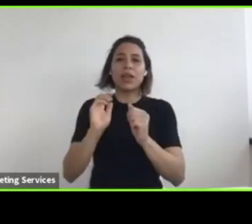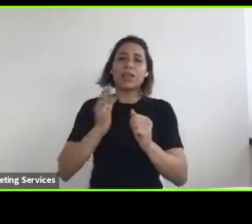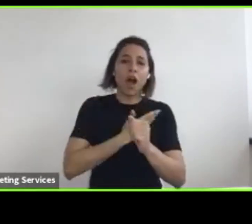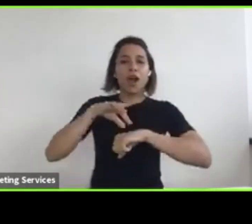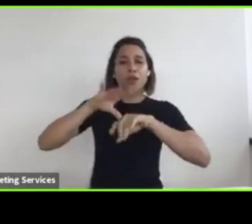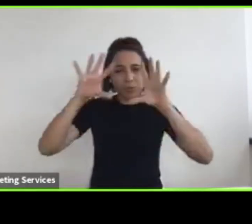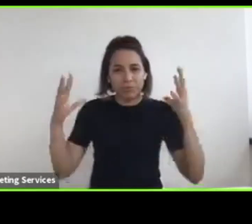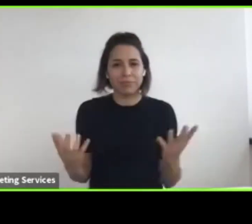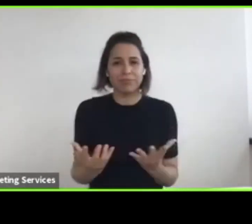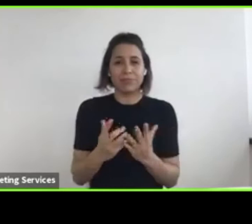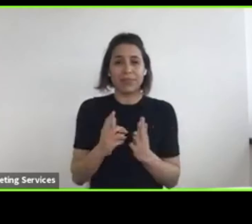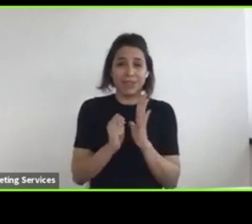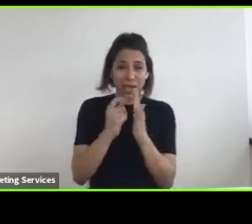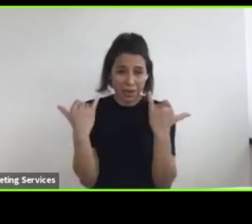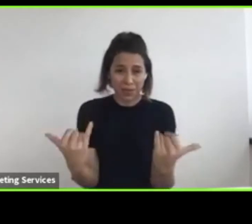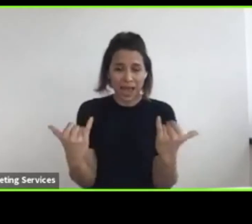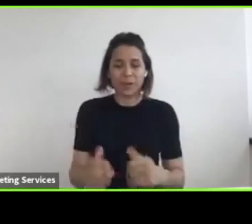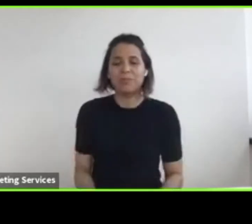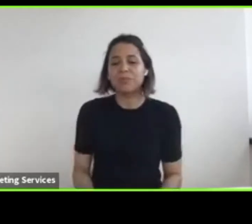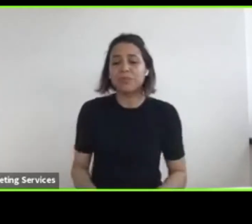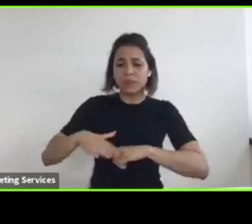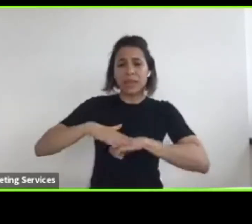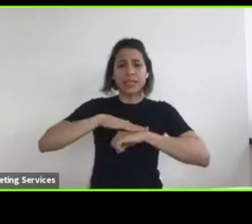INDIGENOUS PRACTICES OF EMBODIMENT - INCLUDING SPACE AND TIME TRAVEL - ARE